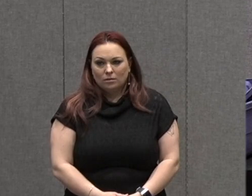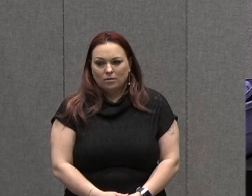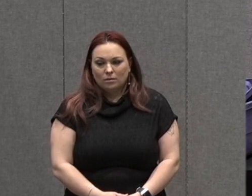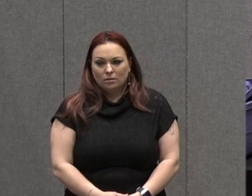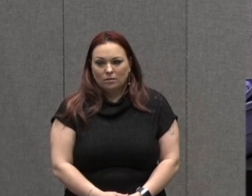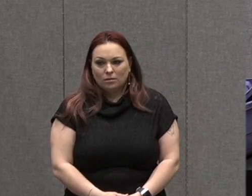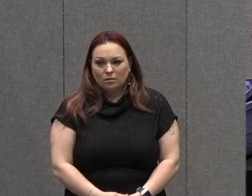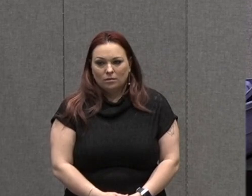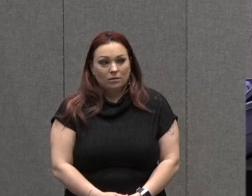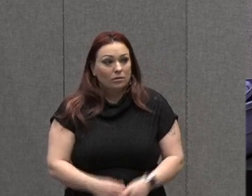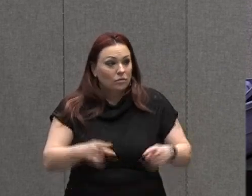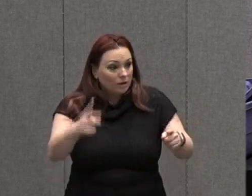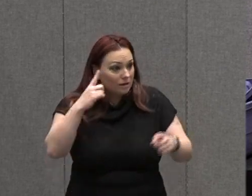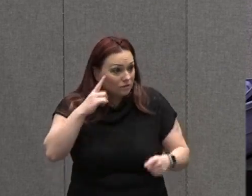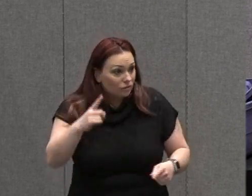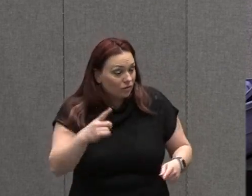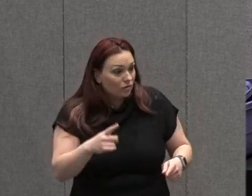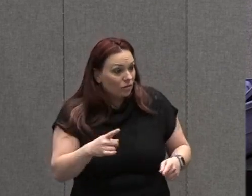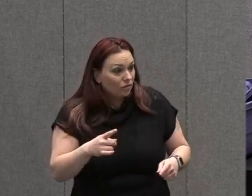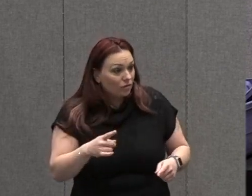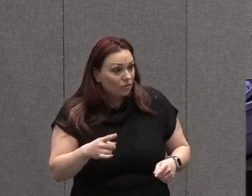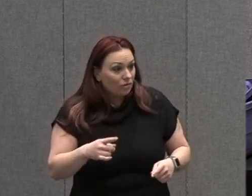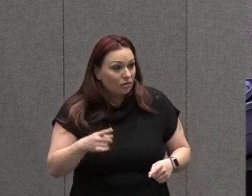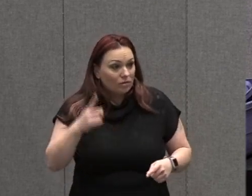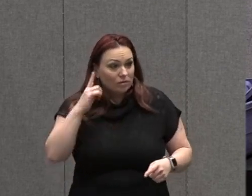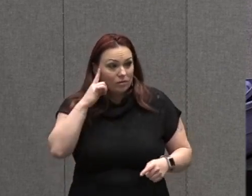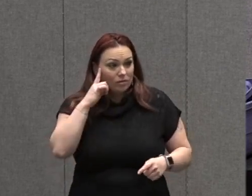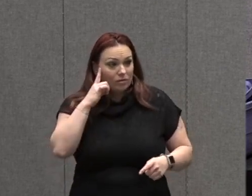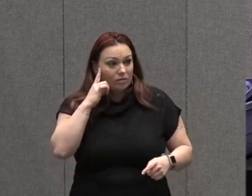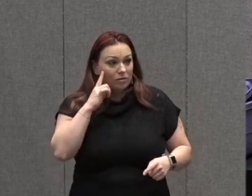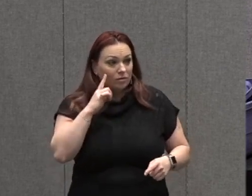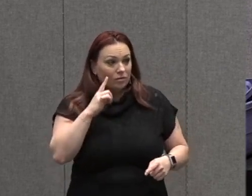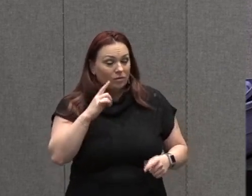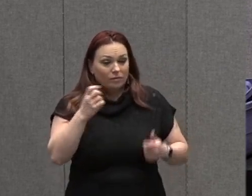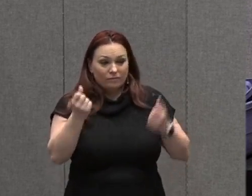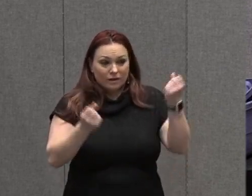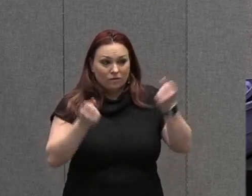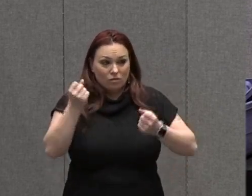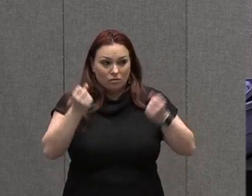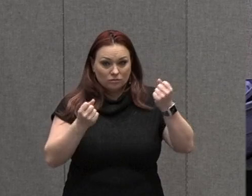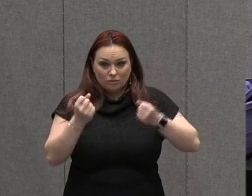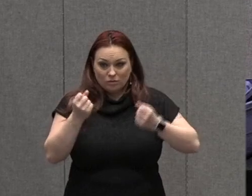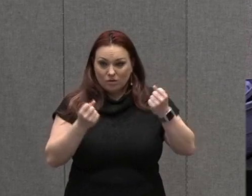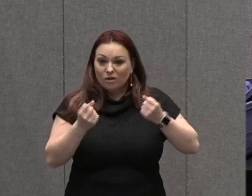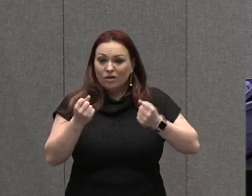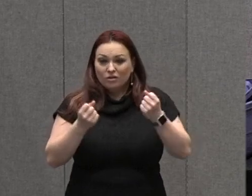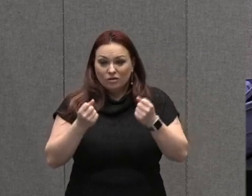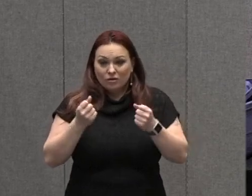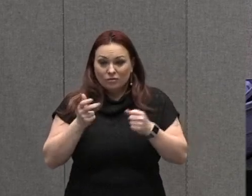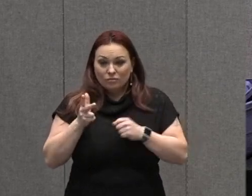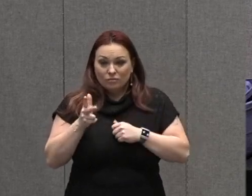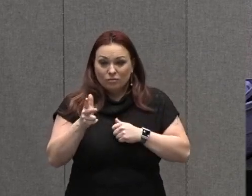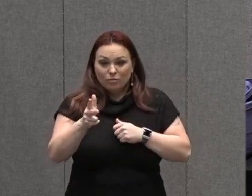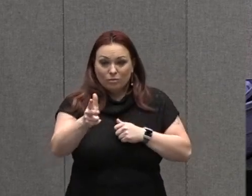What did you hear Señor Jose? I heard vehicles. Cars. I heard cars outside yeah.